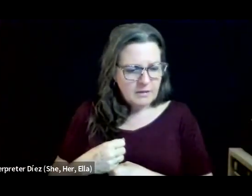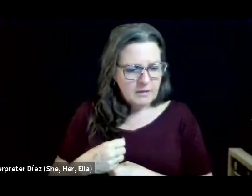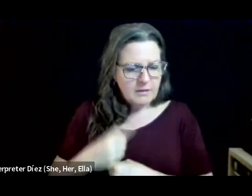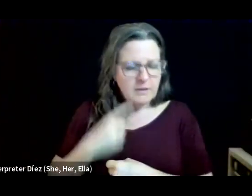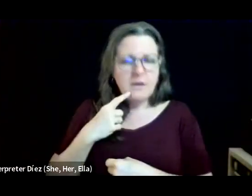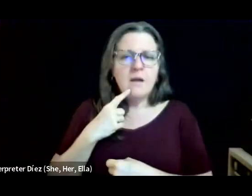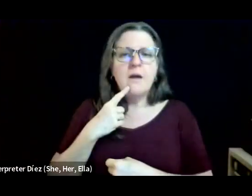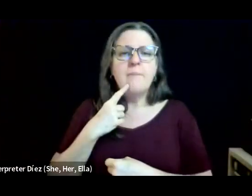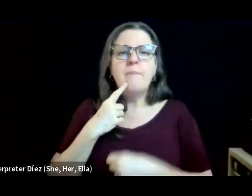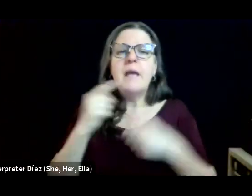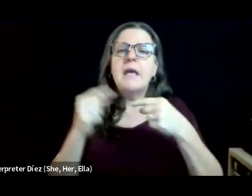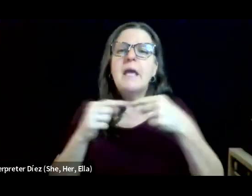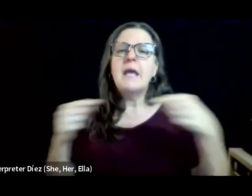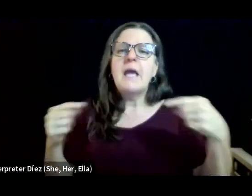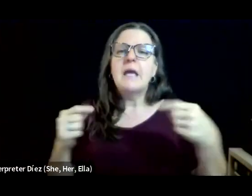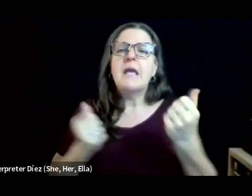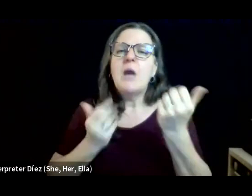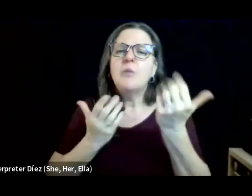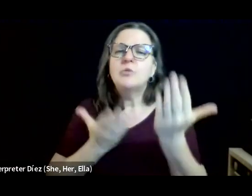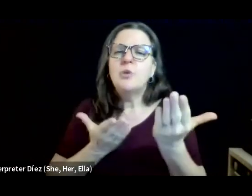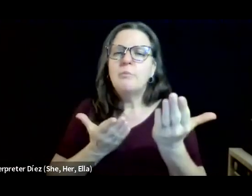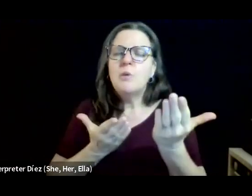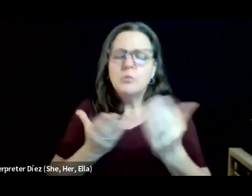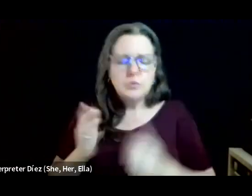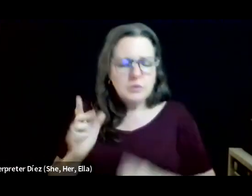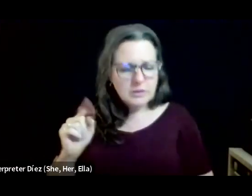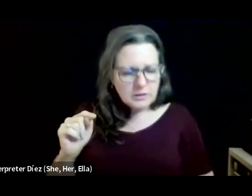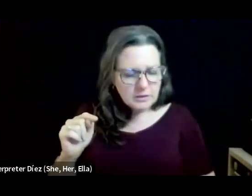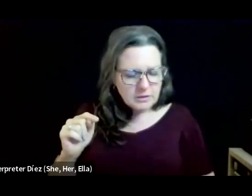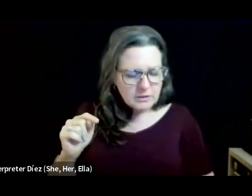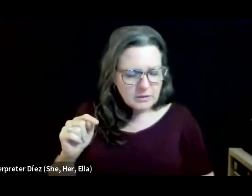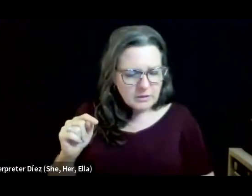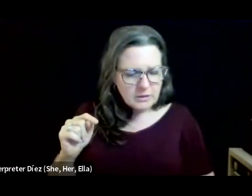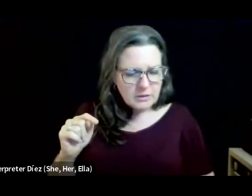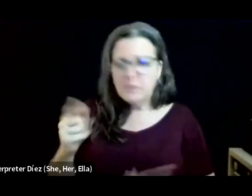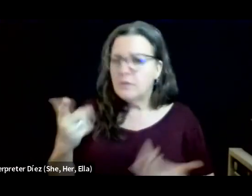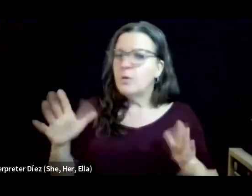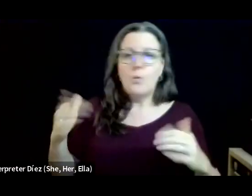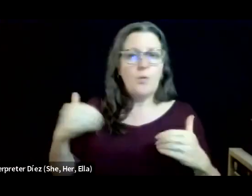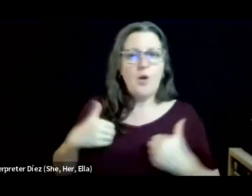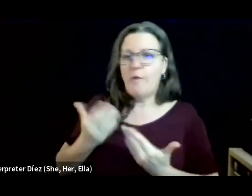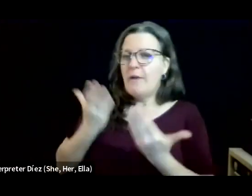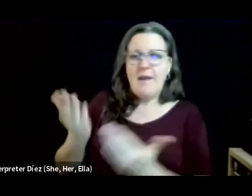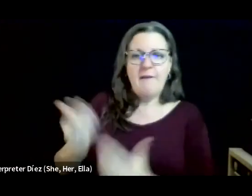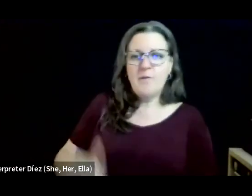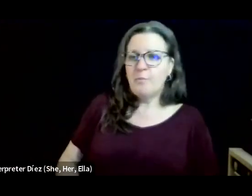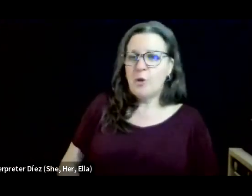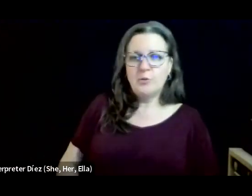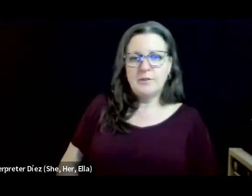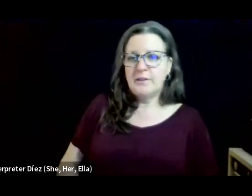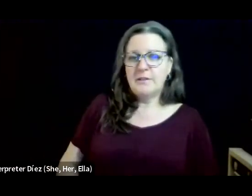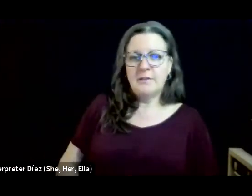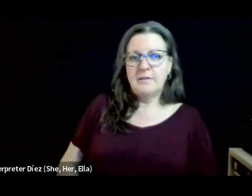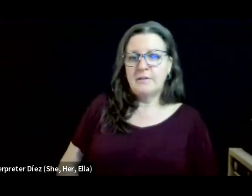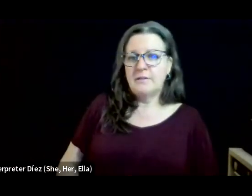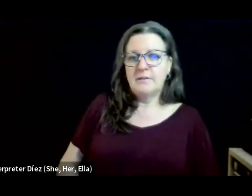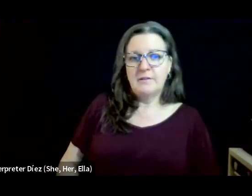If it's before and discussed at uh, Well we already have a motion on the floor. [Okay.] So we have to vote.